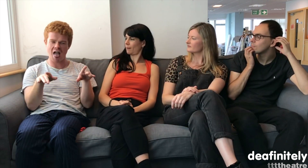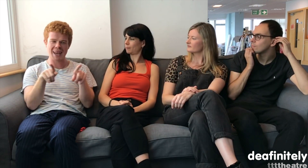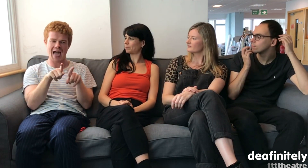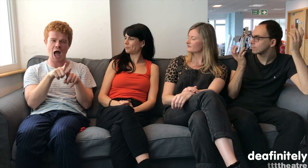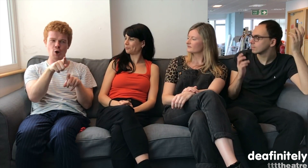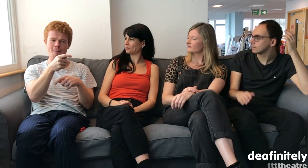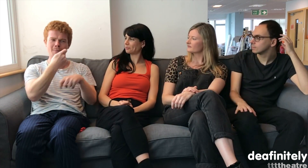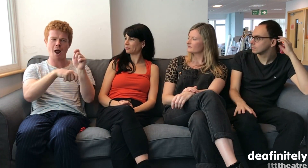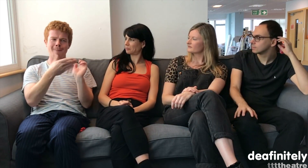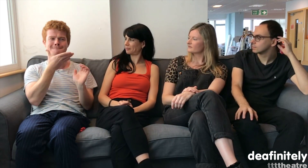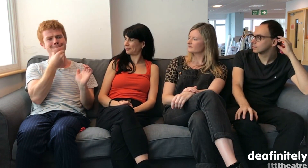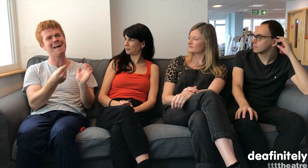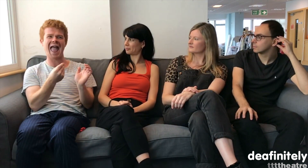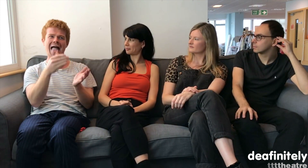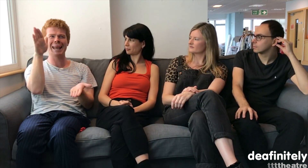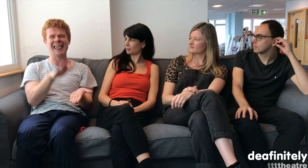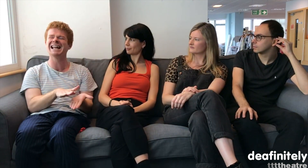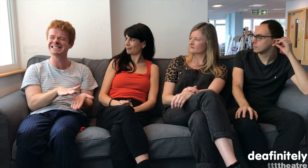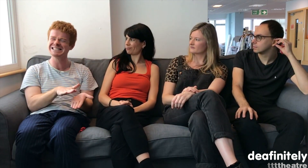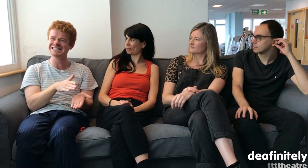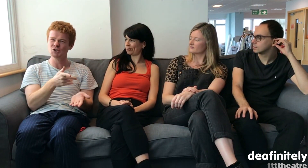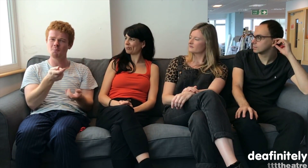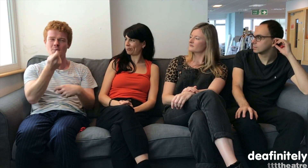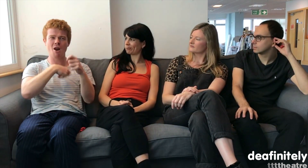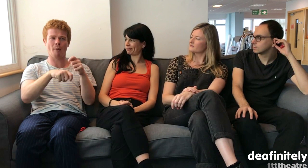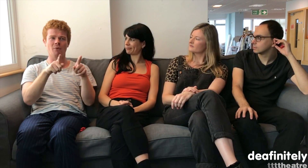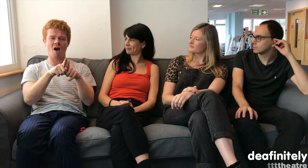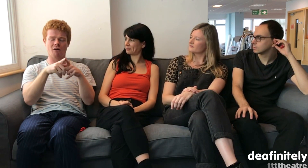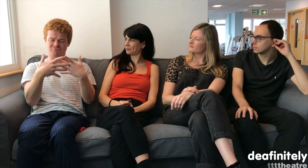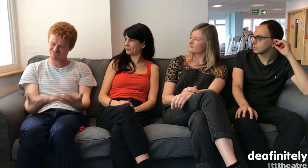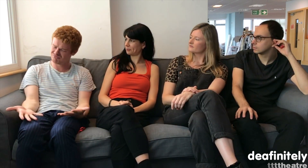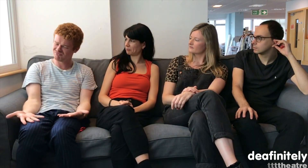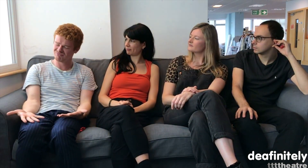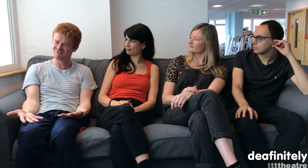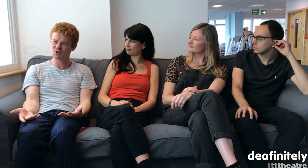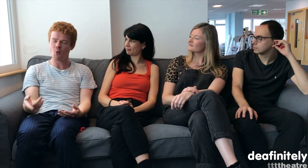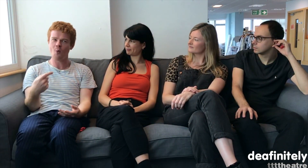that's going to be a vulnerable thing and will lessen you as a man and so I